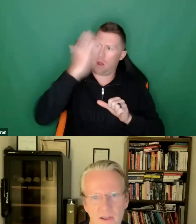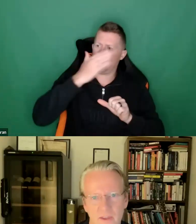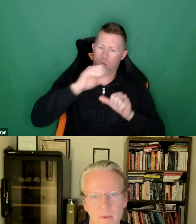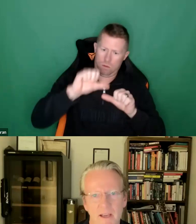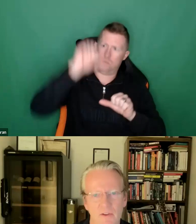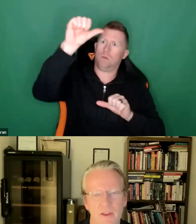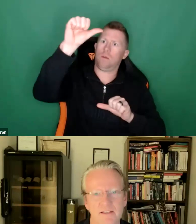start this process of reinventing and